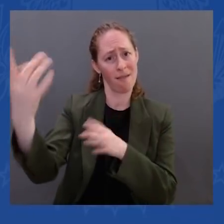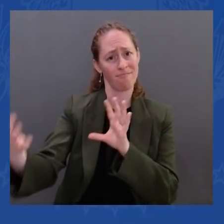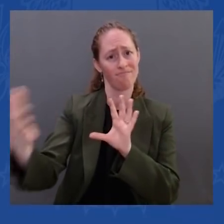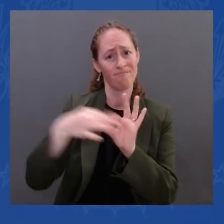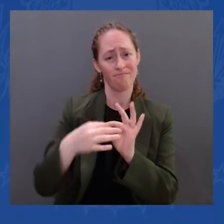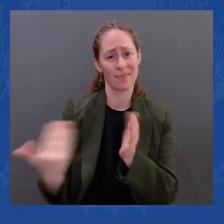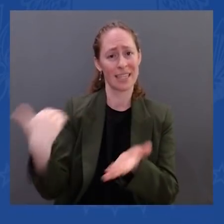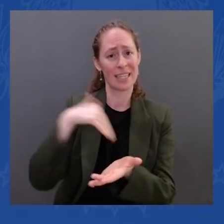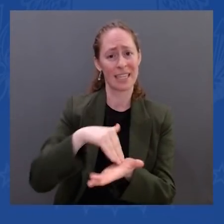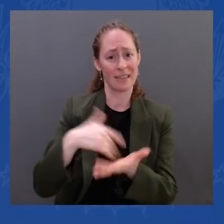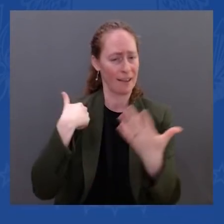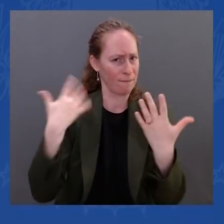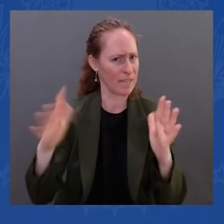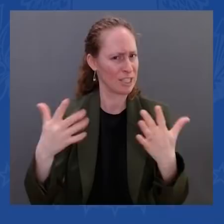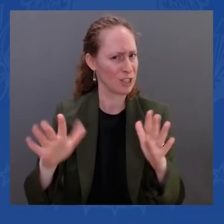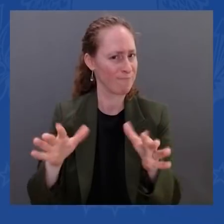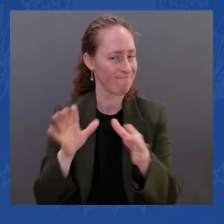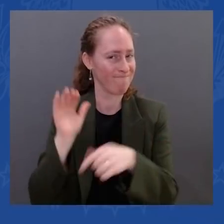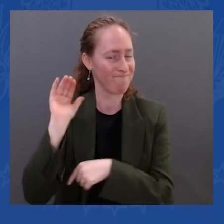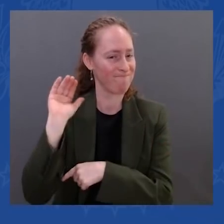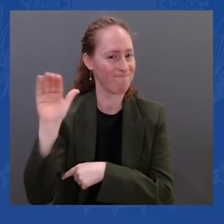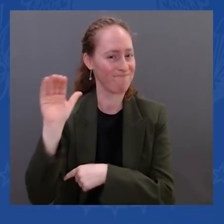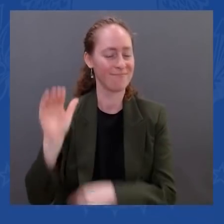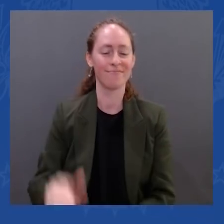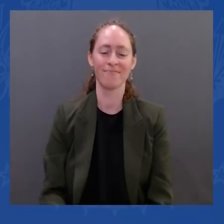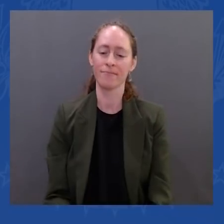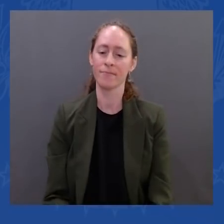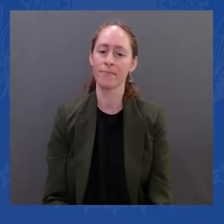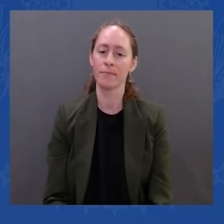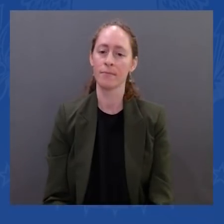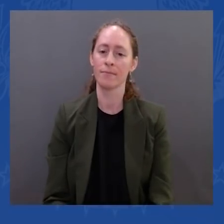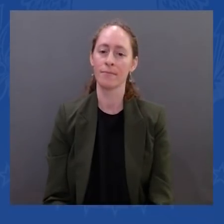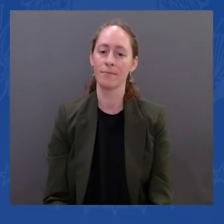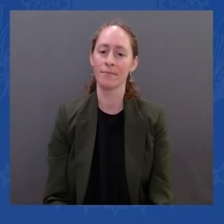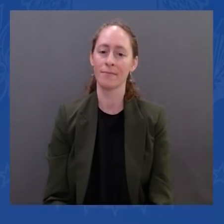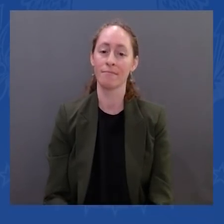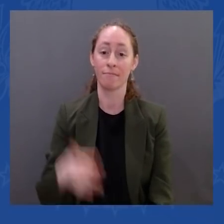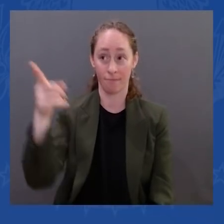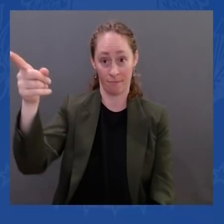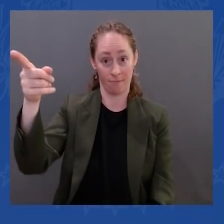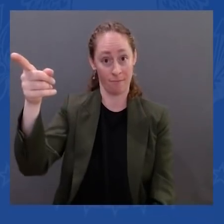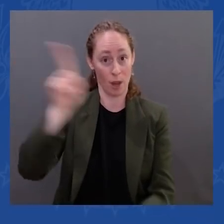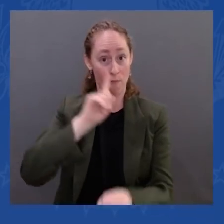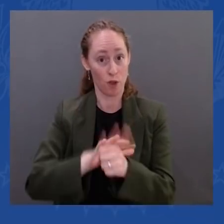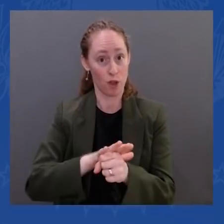I will not make any further detailed comments since it pertains to diplomatic exchanges.